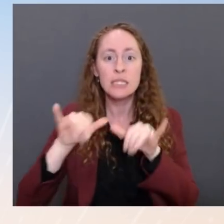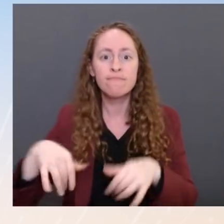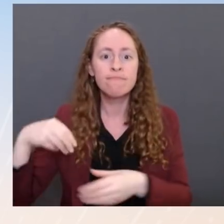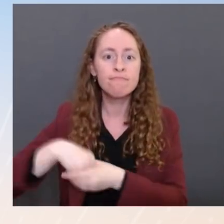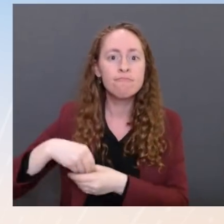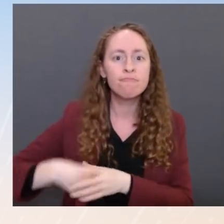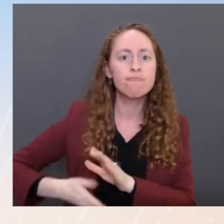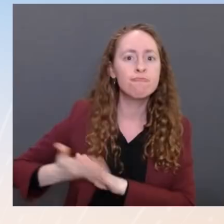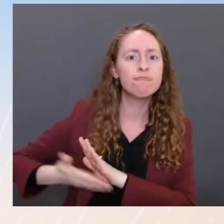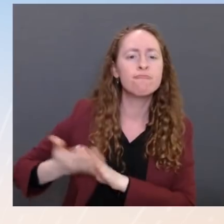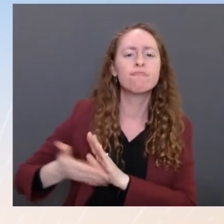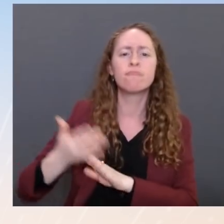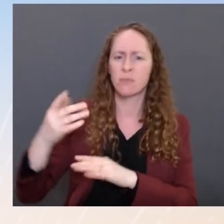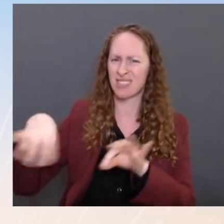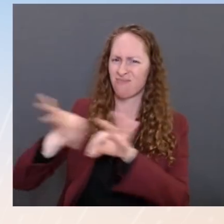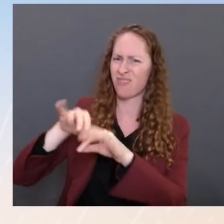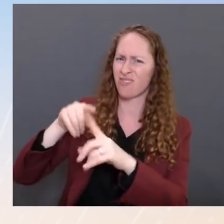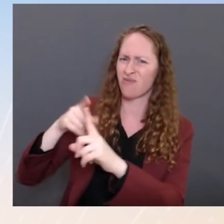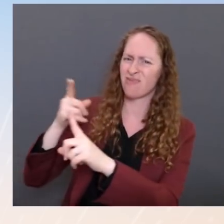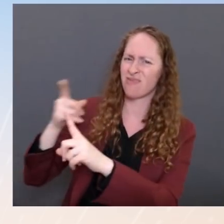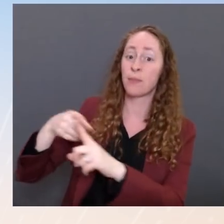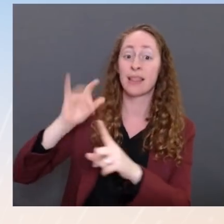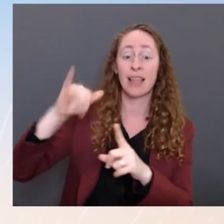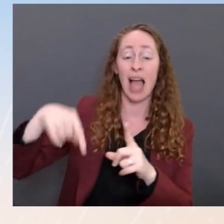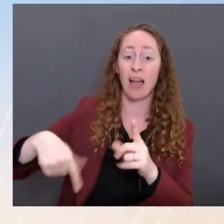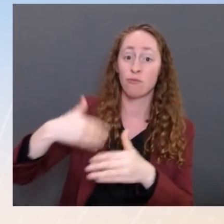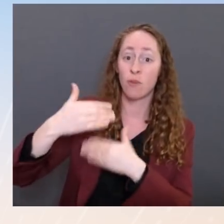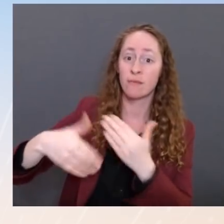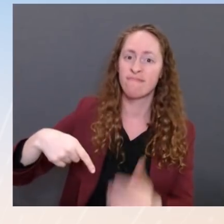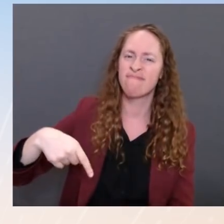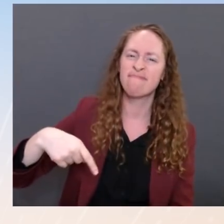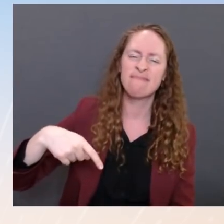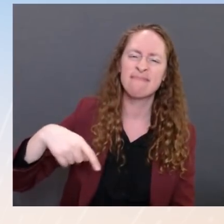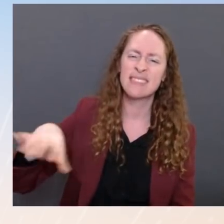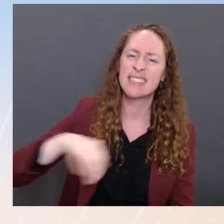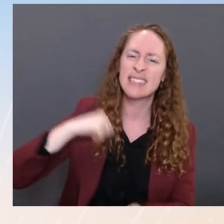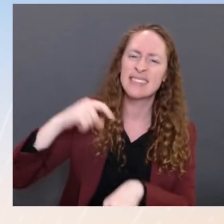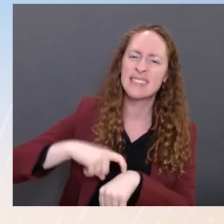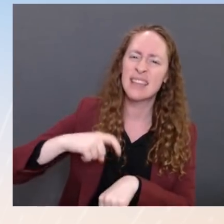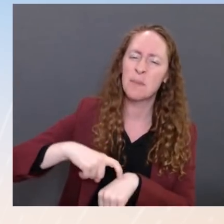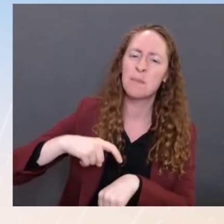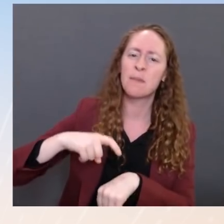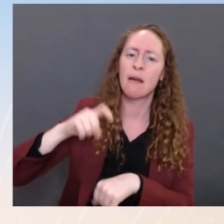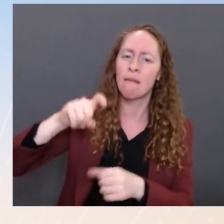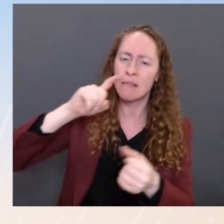to investigate, to finalize. It's not a surprise if there is a frustration by anyone who's a part of that process.